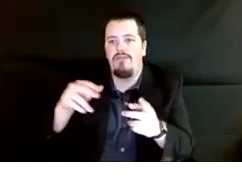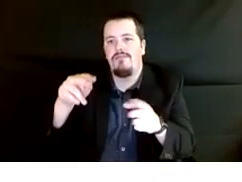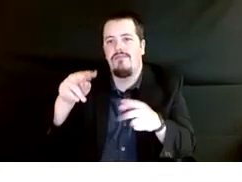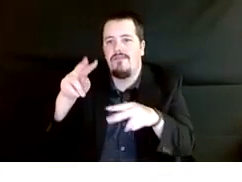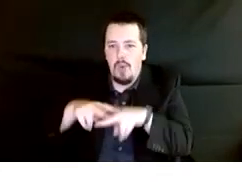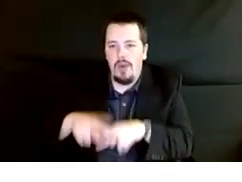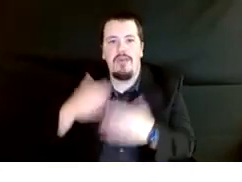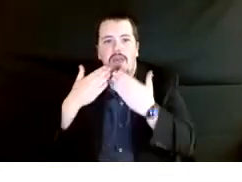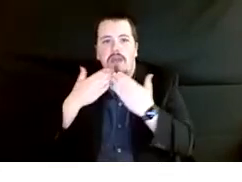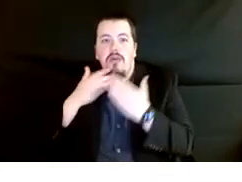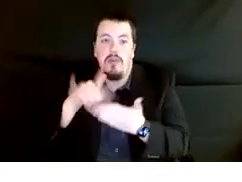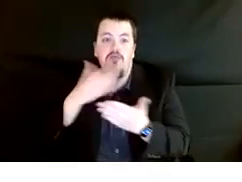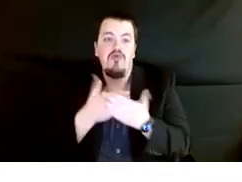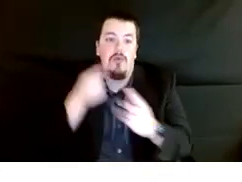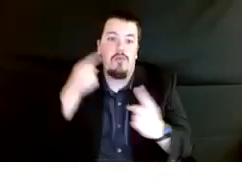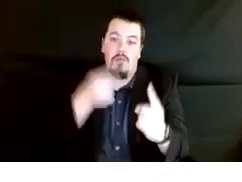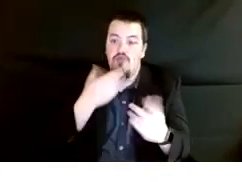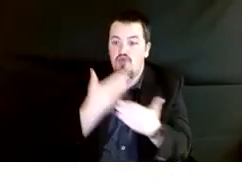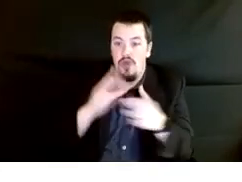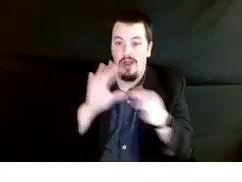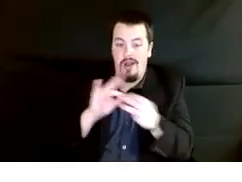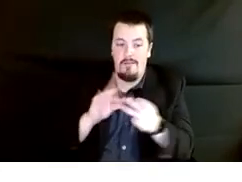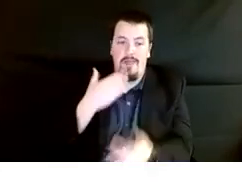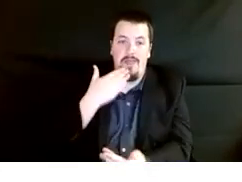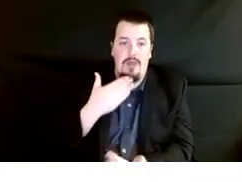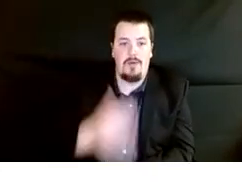that's a great point..... unless there's the issue of privacy,